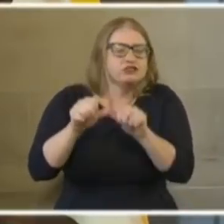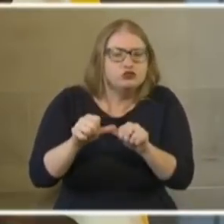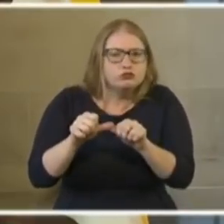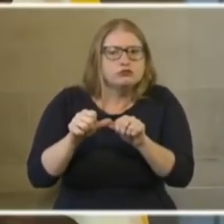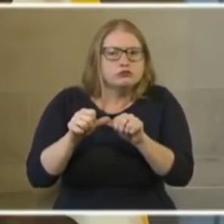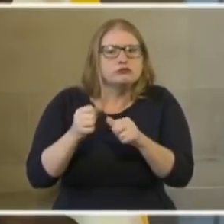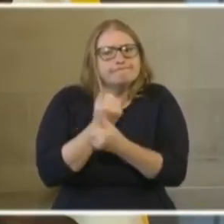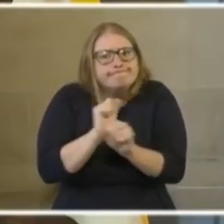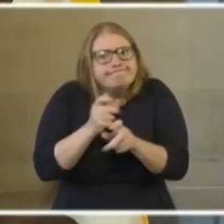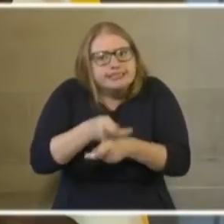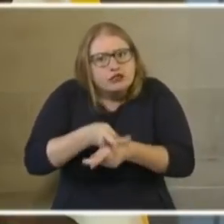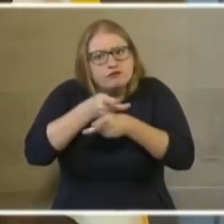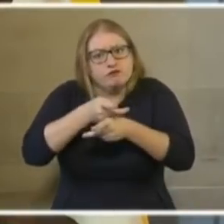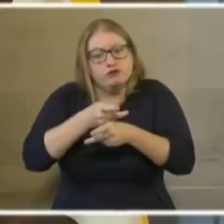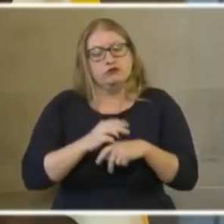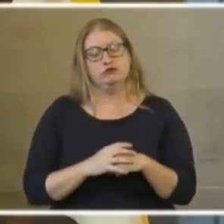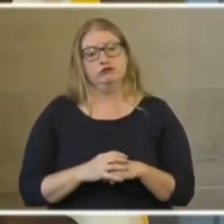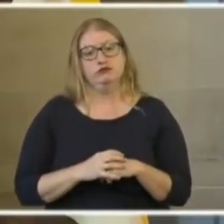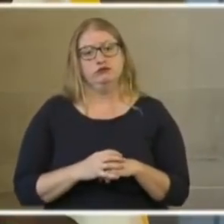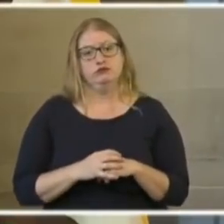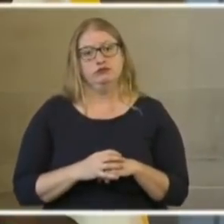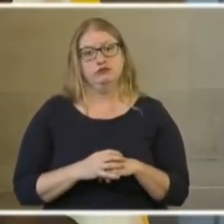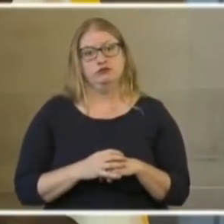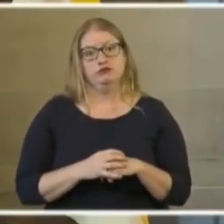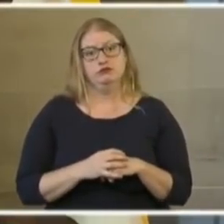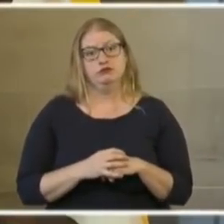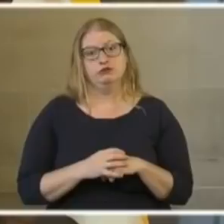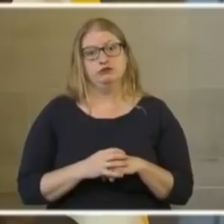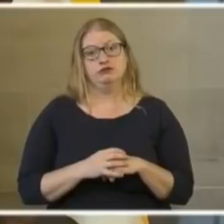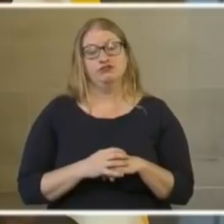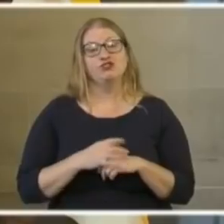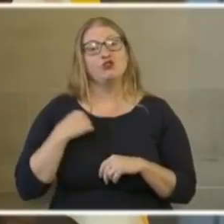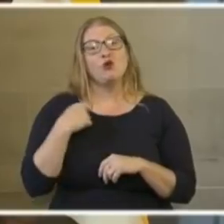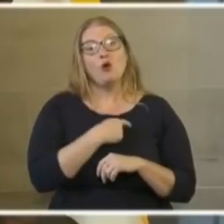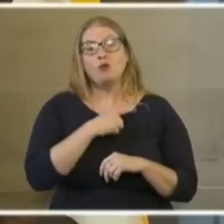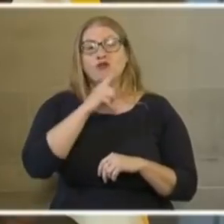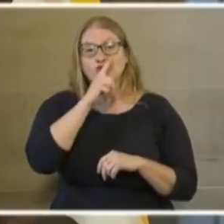AND YET WE KNOW WHAT WORKS AND WE NEED TO CONTINUE TO DO WHAT